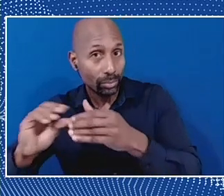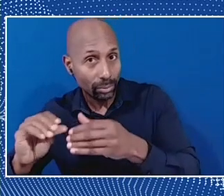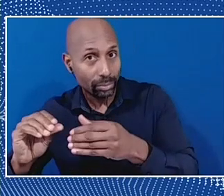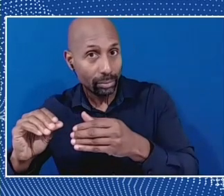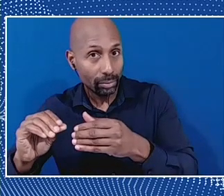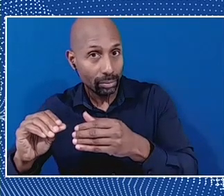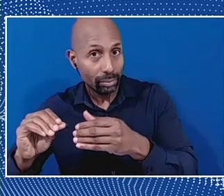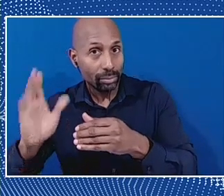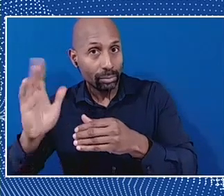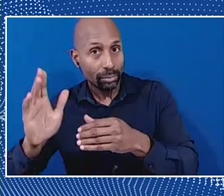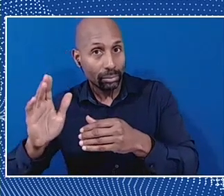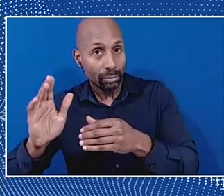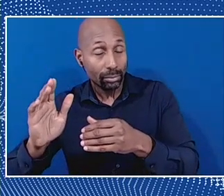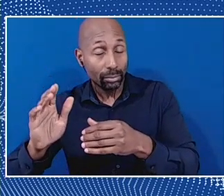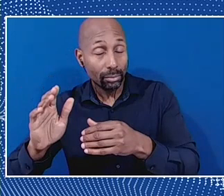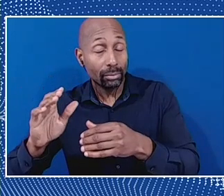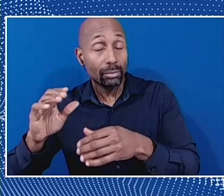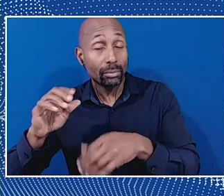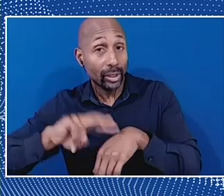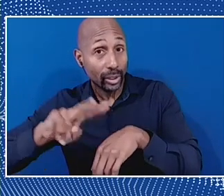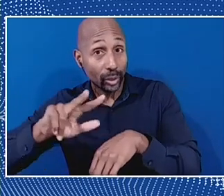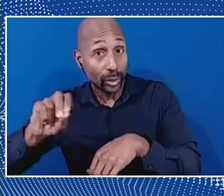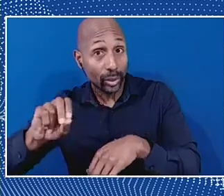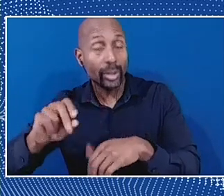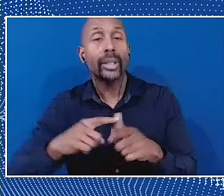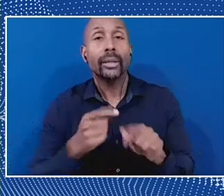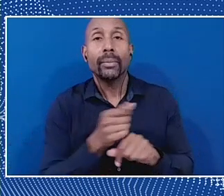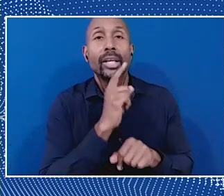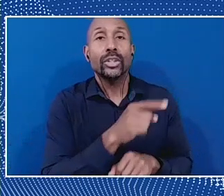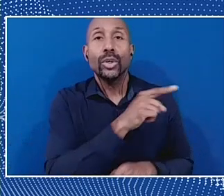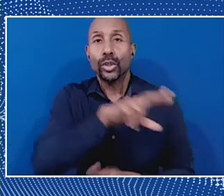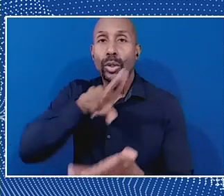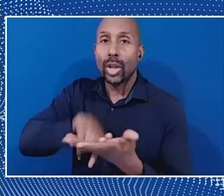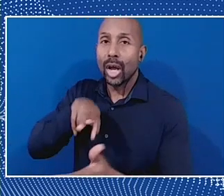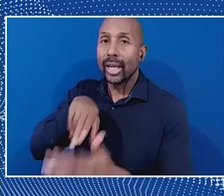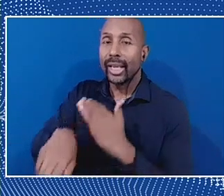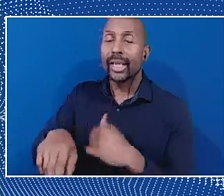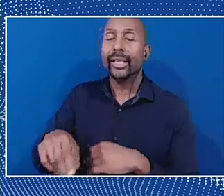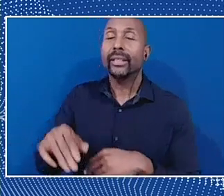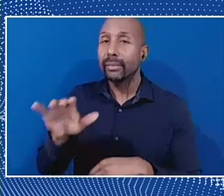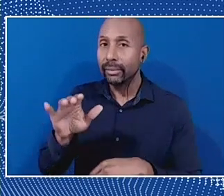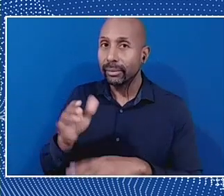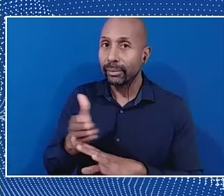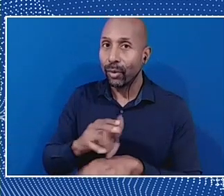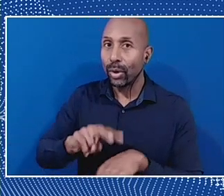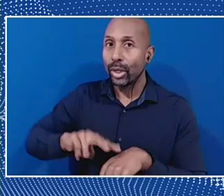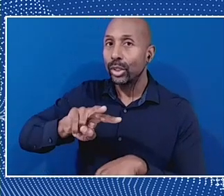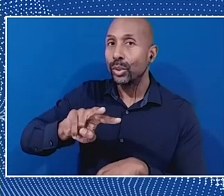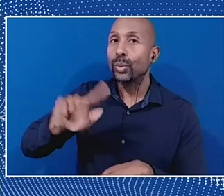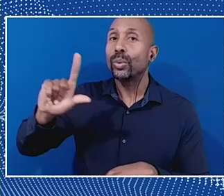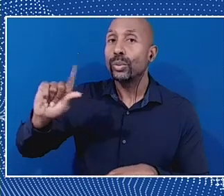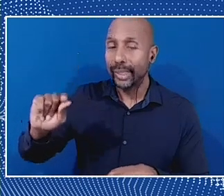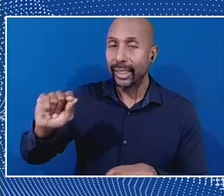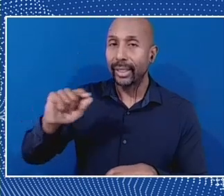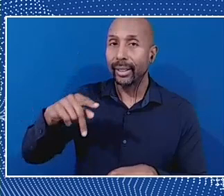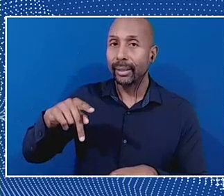2:20 p.m. Eastern. And with that, unless there is